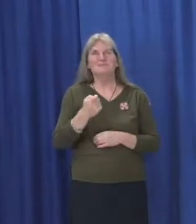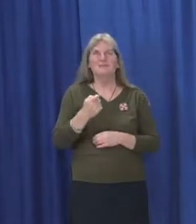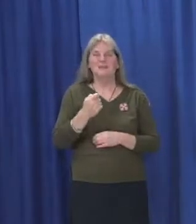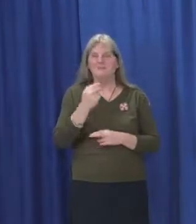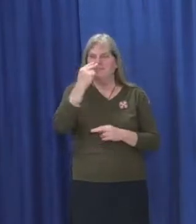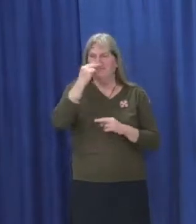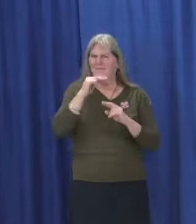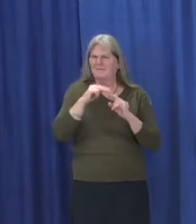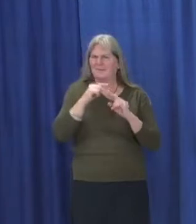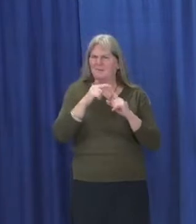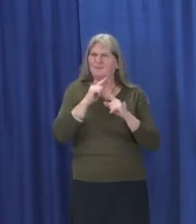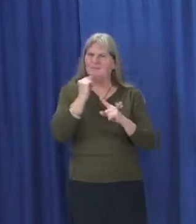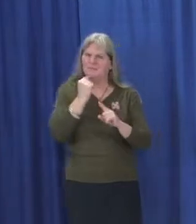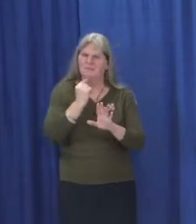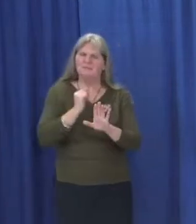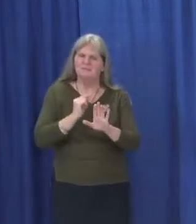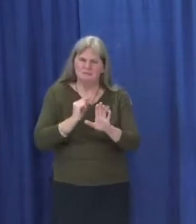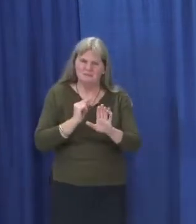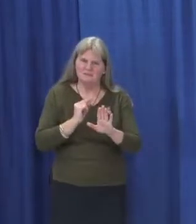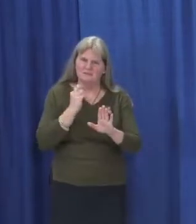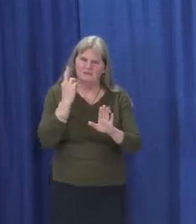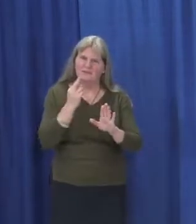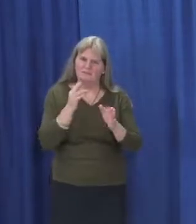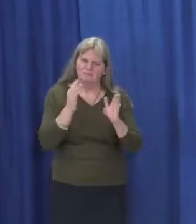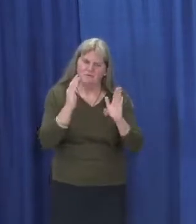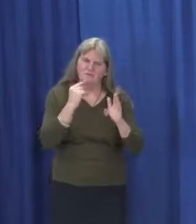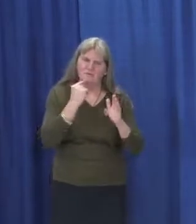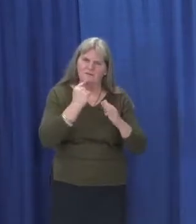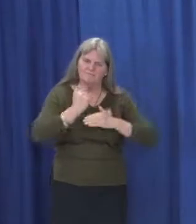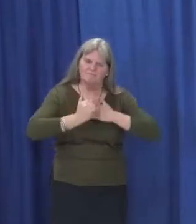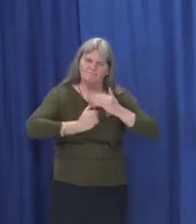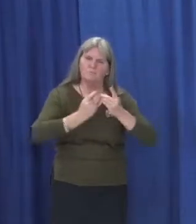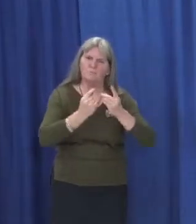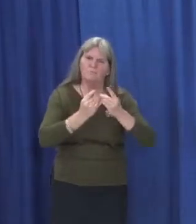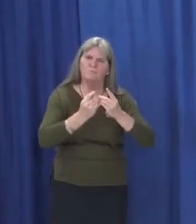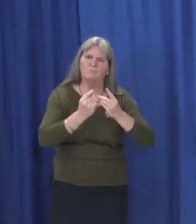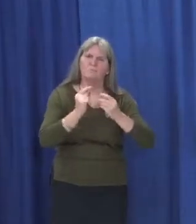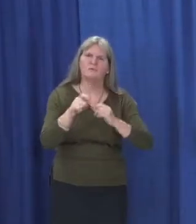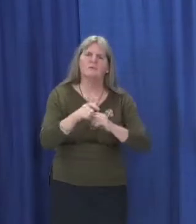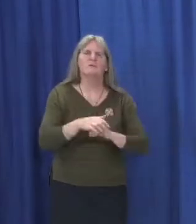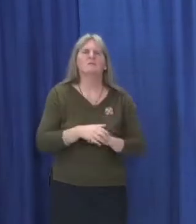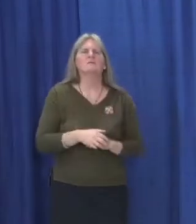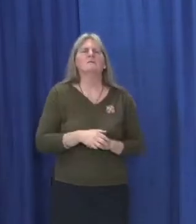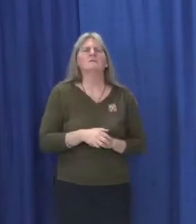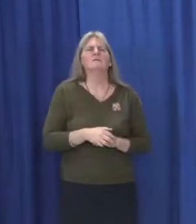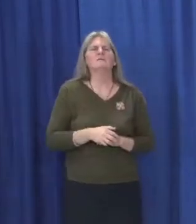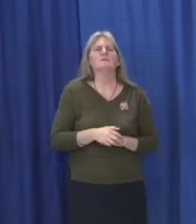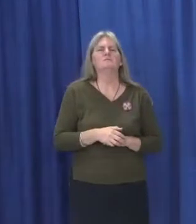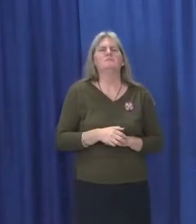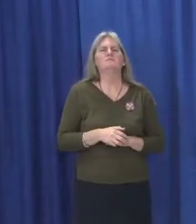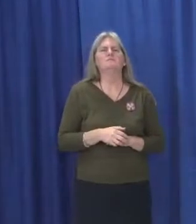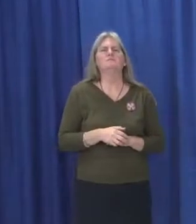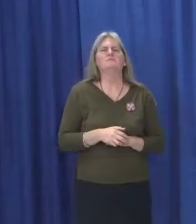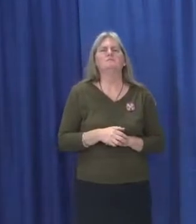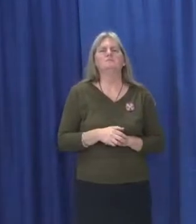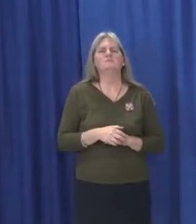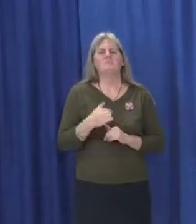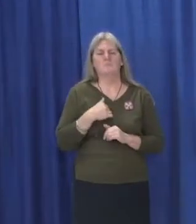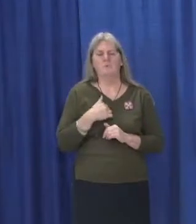lightness about this but it is serious. We've enabled and encourage